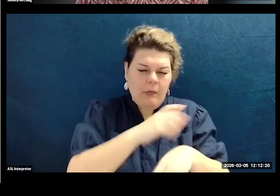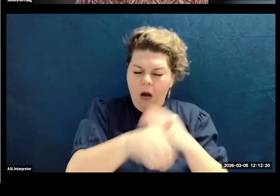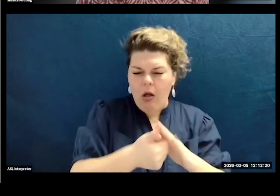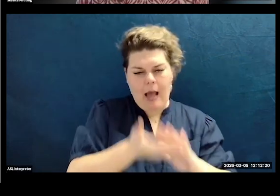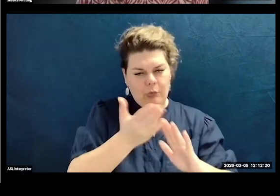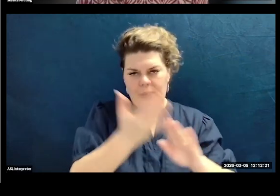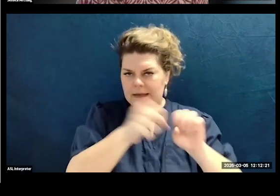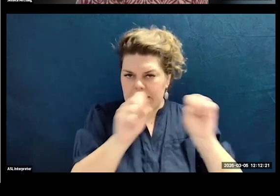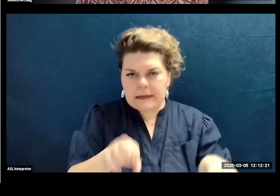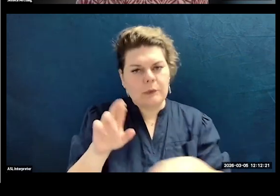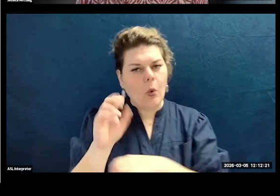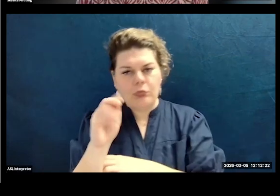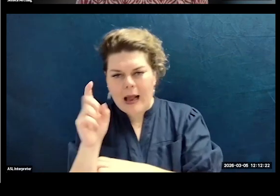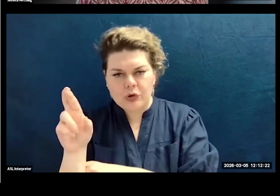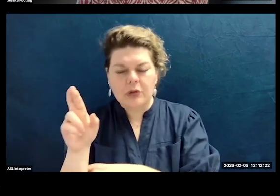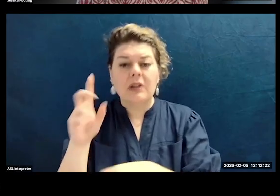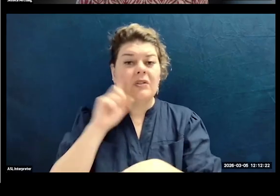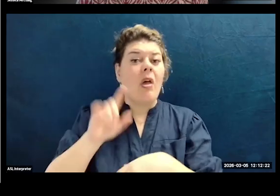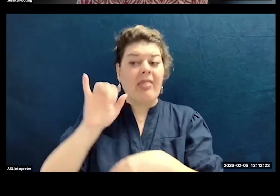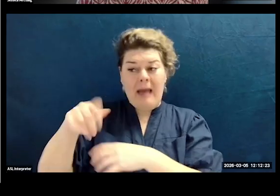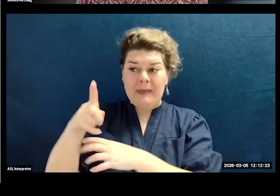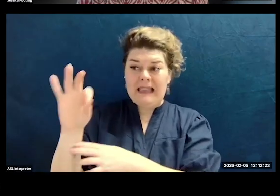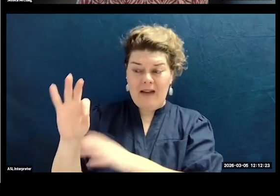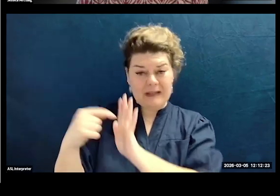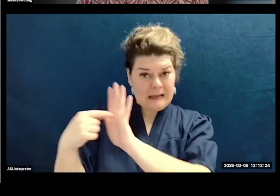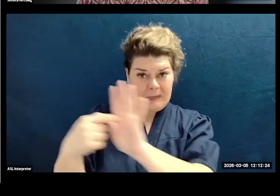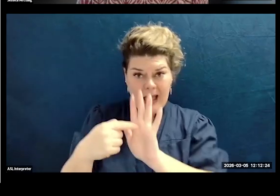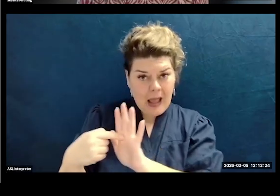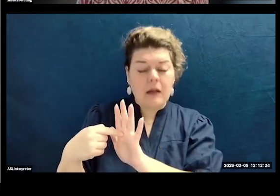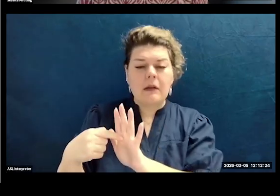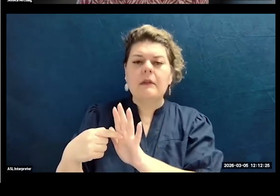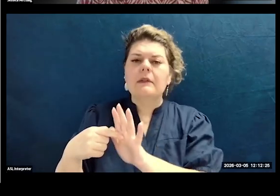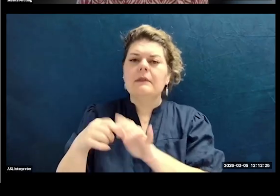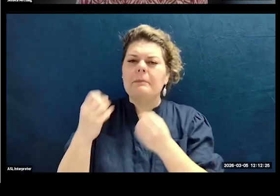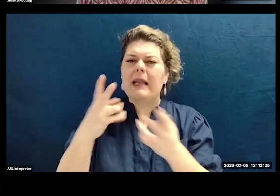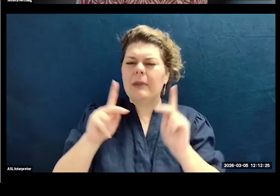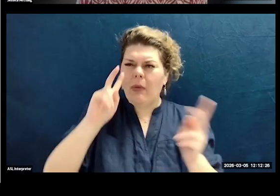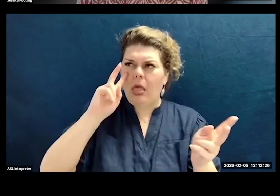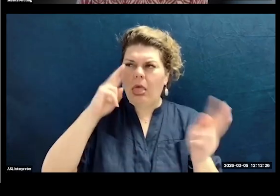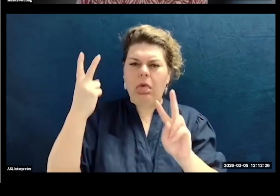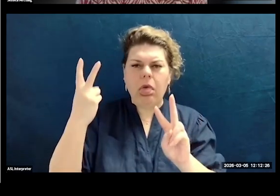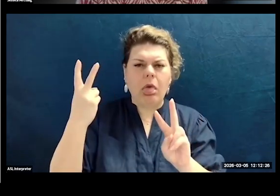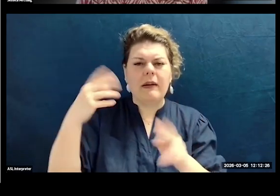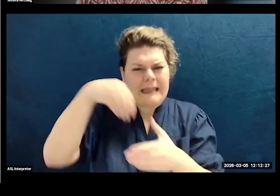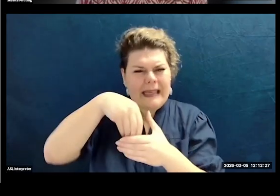So, support for PDF display actually is, it's a common degradation issue within browsers